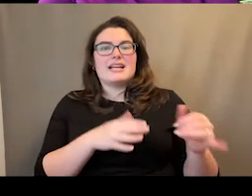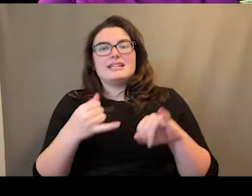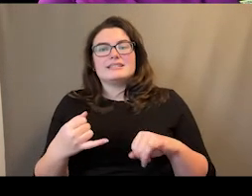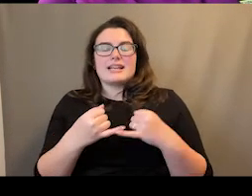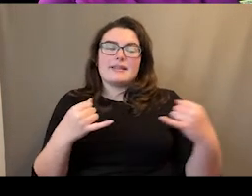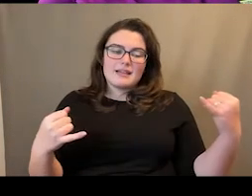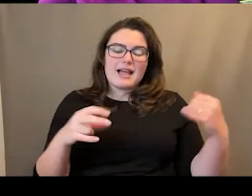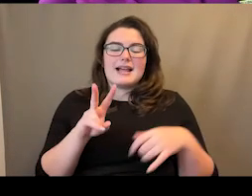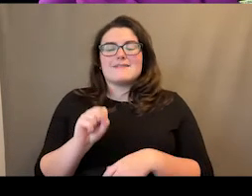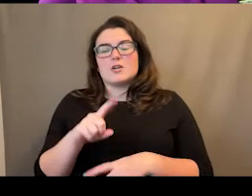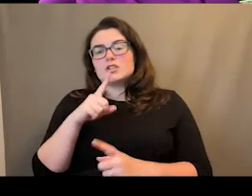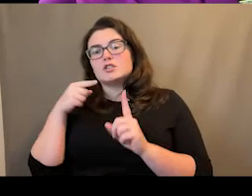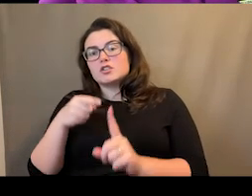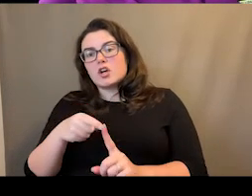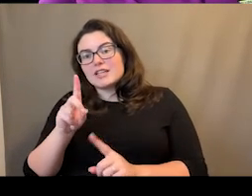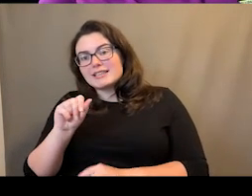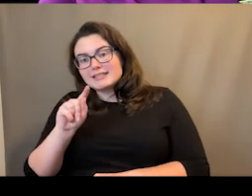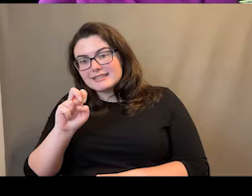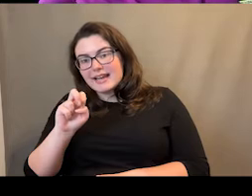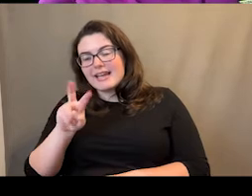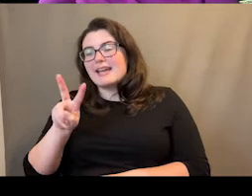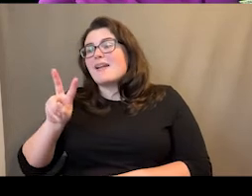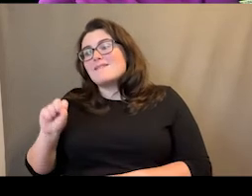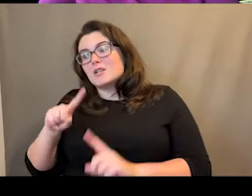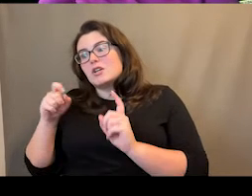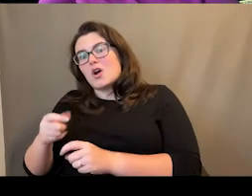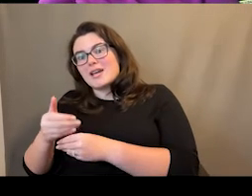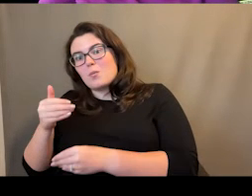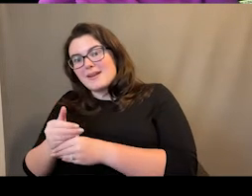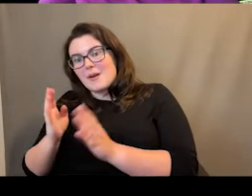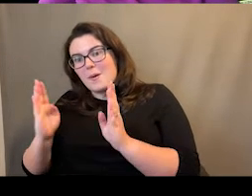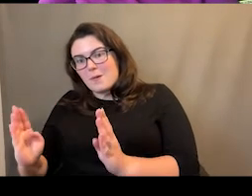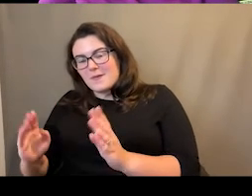target window sometimes this gets very confusing. Deadlines are dates for